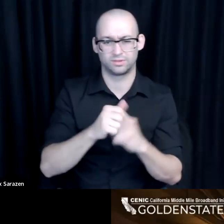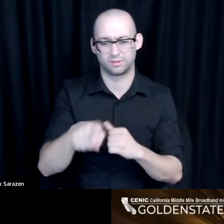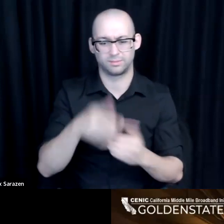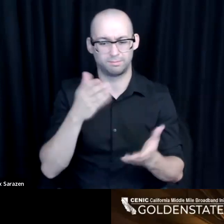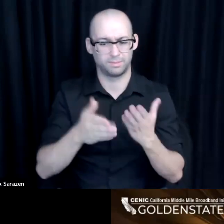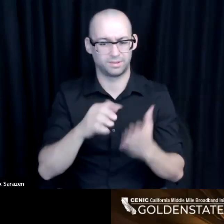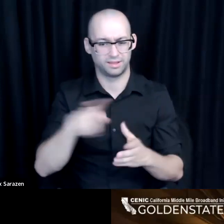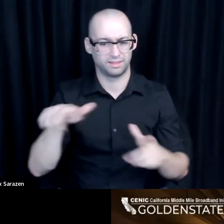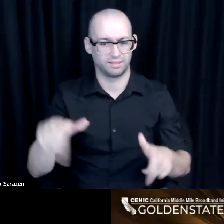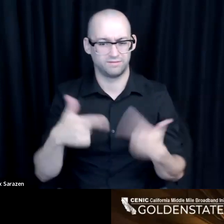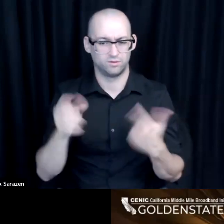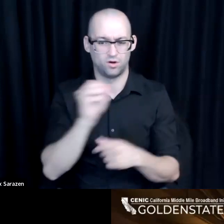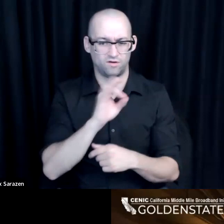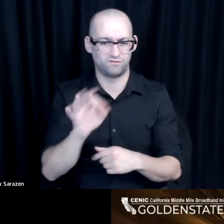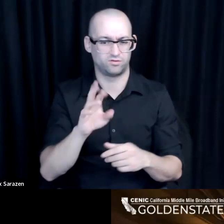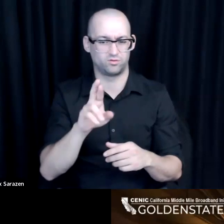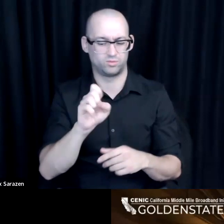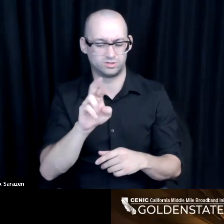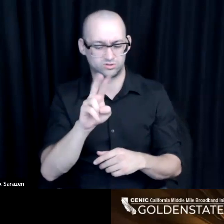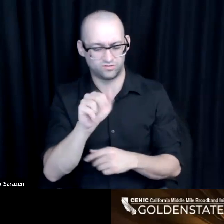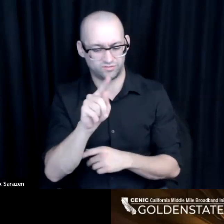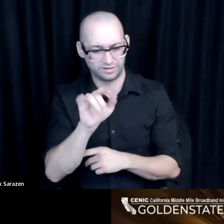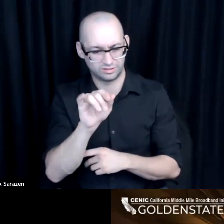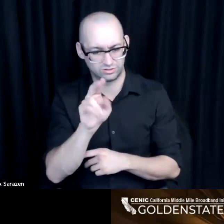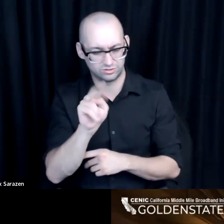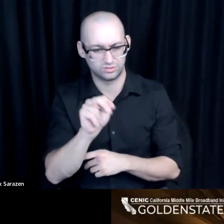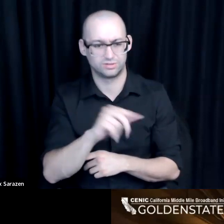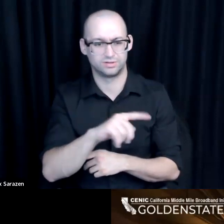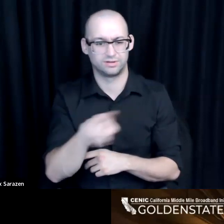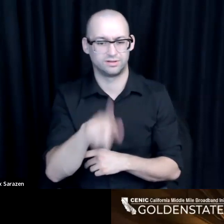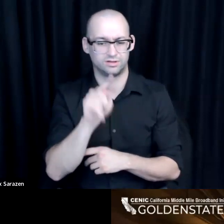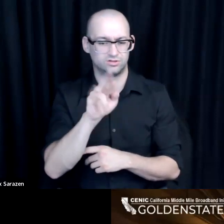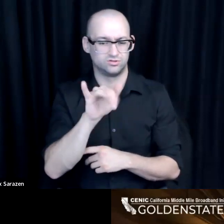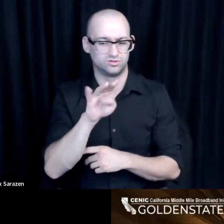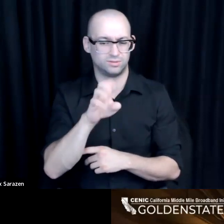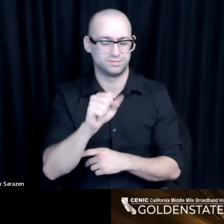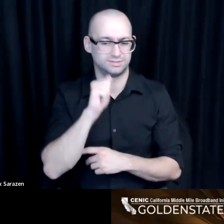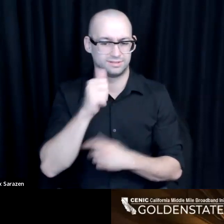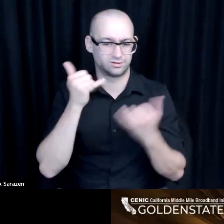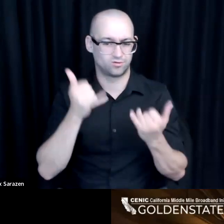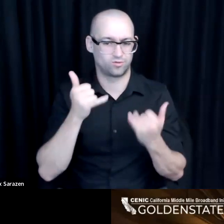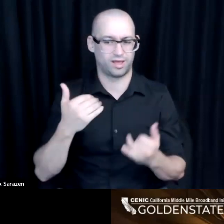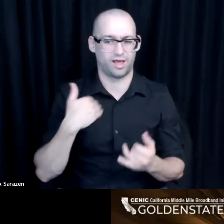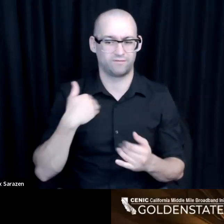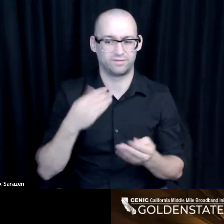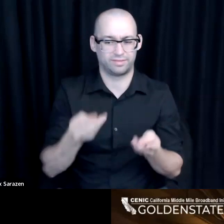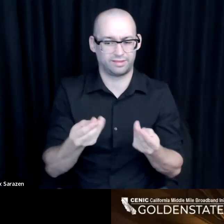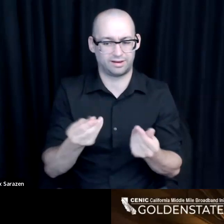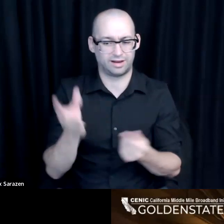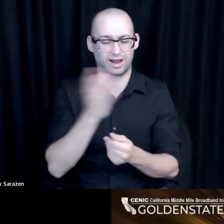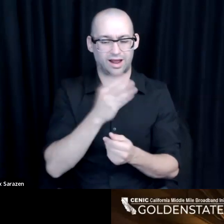or are members of Tribes that don't currently have land. And then the digital literacy piece. And so